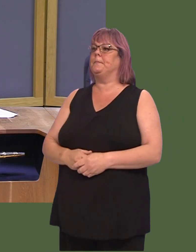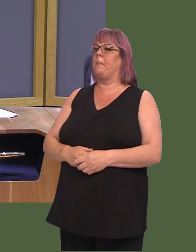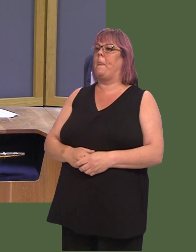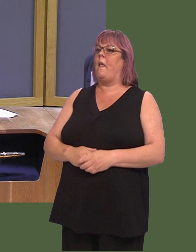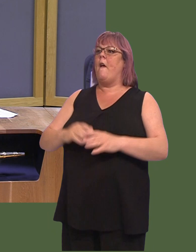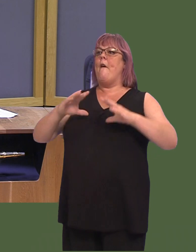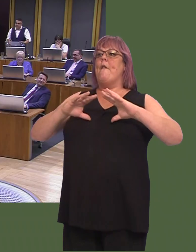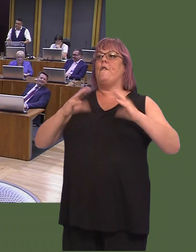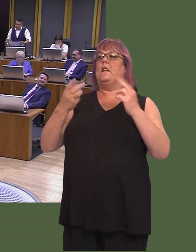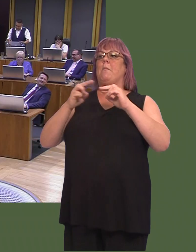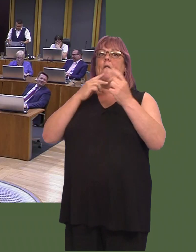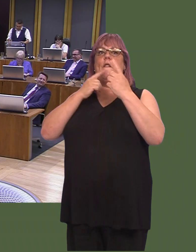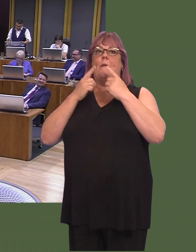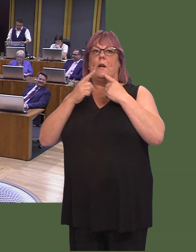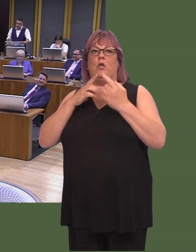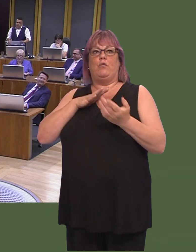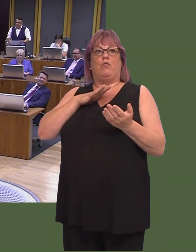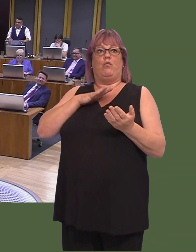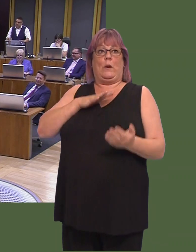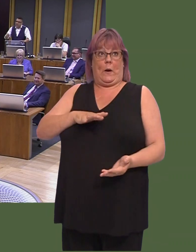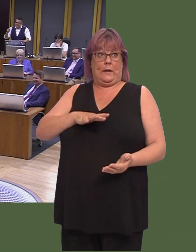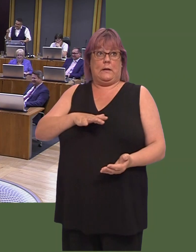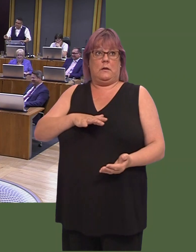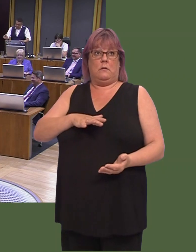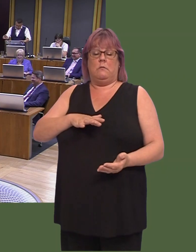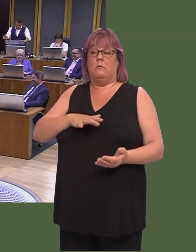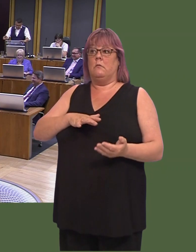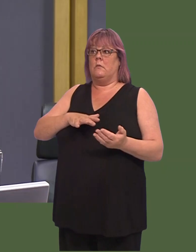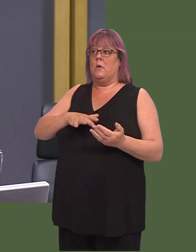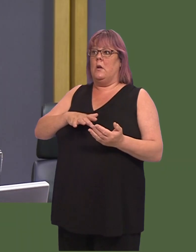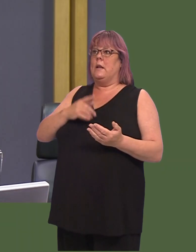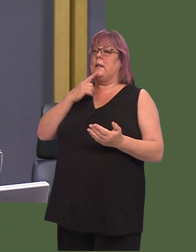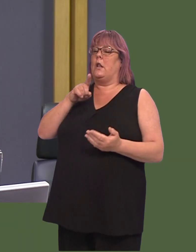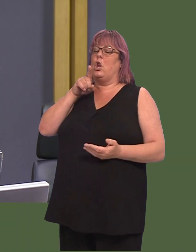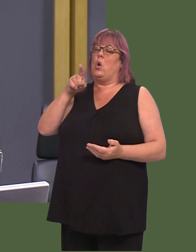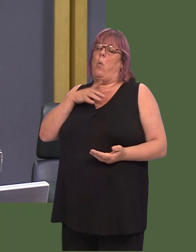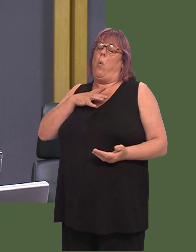Neil McEvoy AM: It took freedom of information requests to reveal how desperate you were